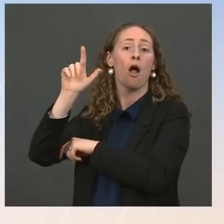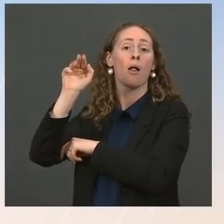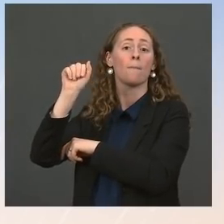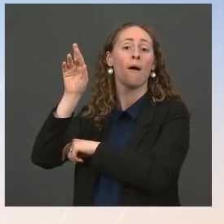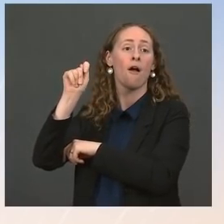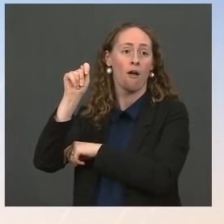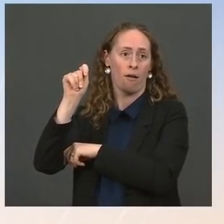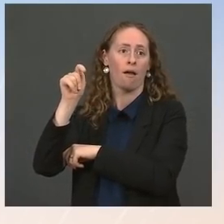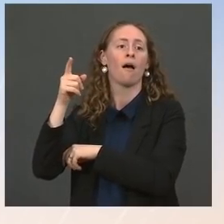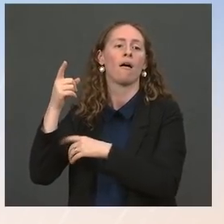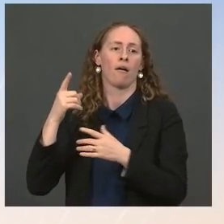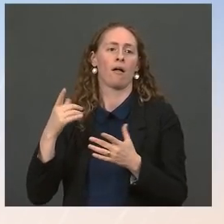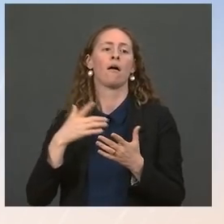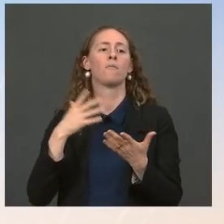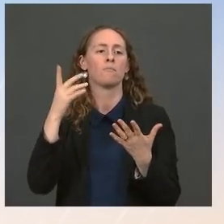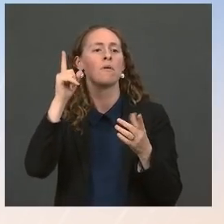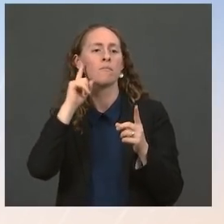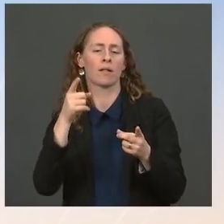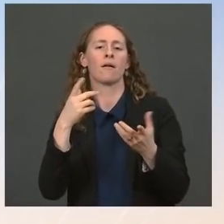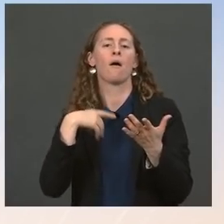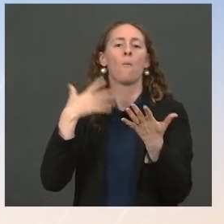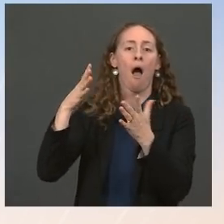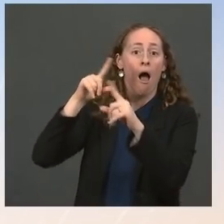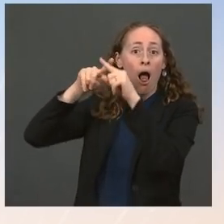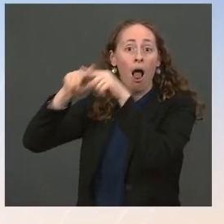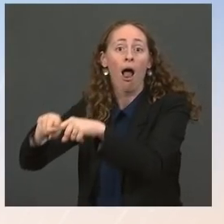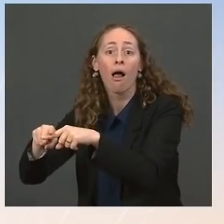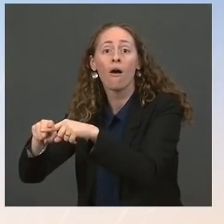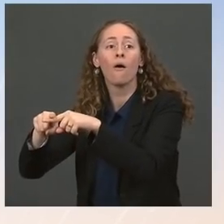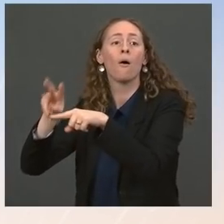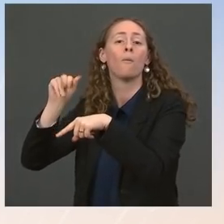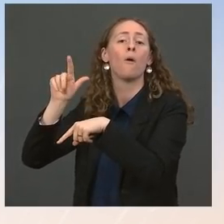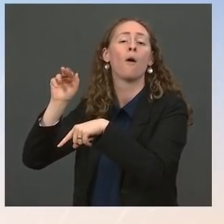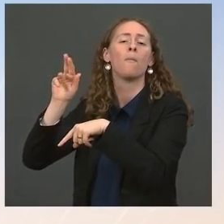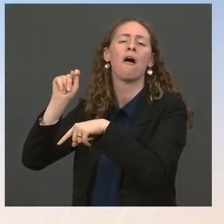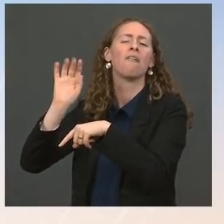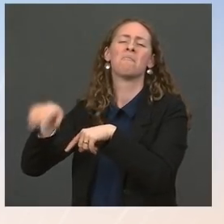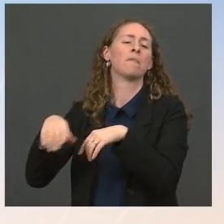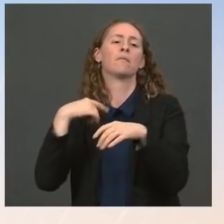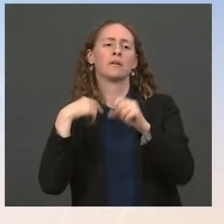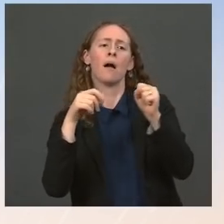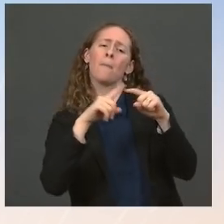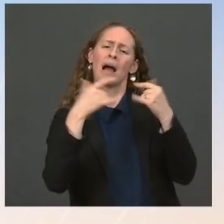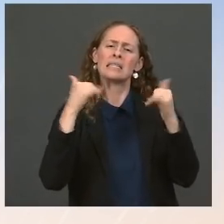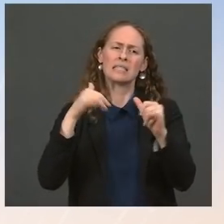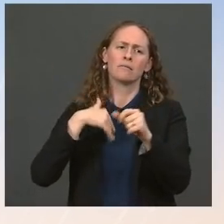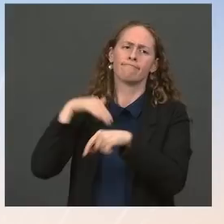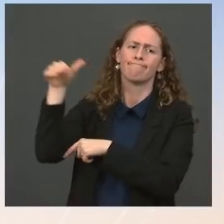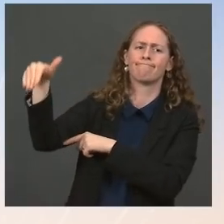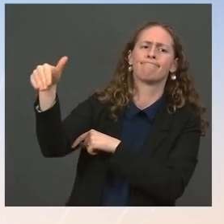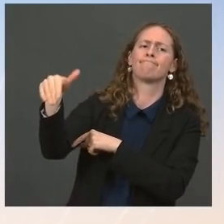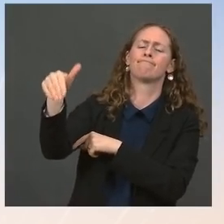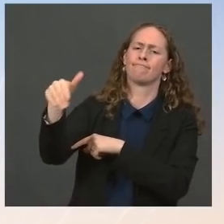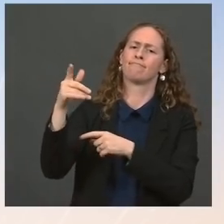But we are not taking our foot off the gas pedal of pressing for an increase in the minimum wage for -- and for companies to do the right thing.